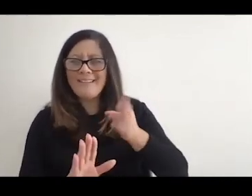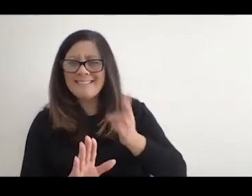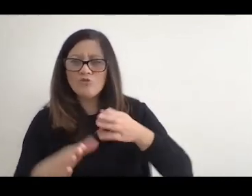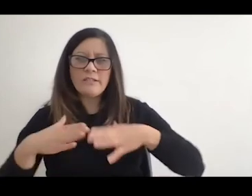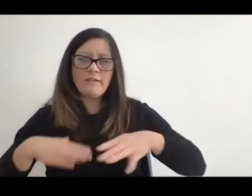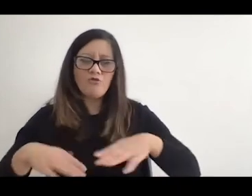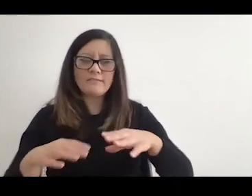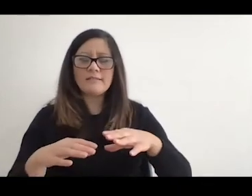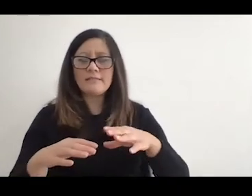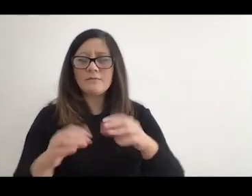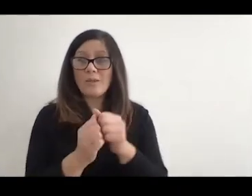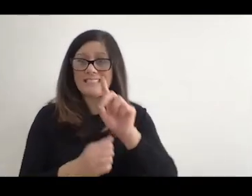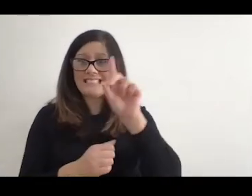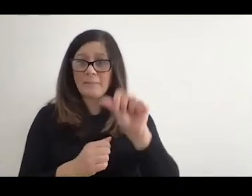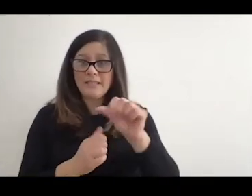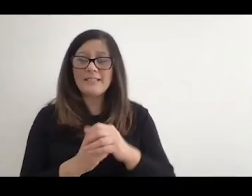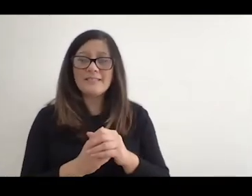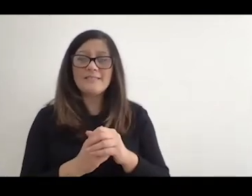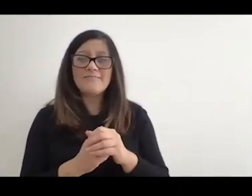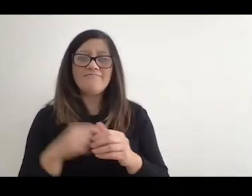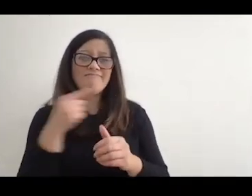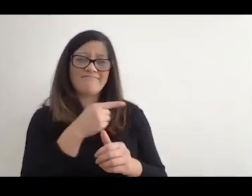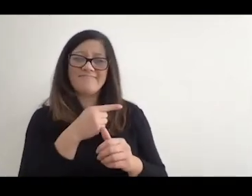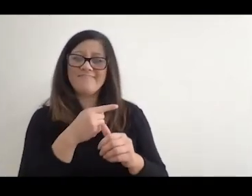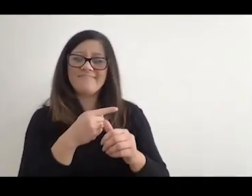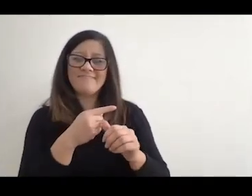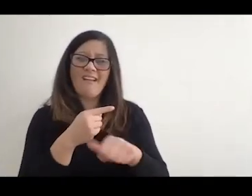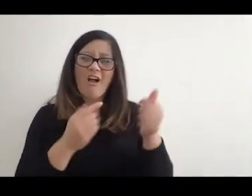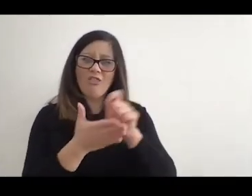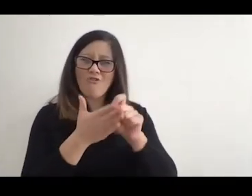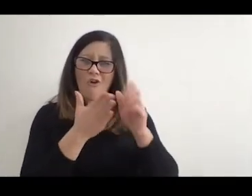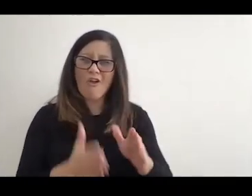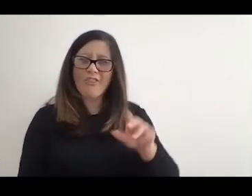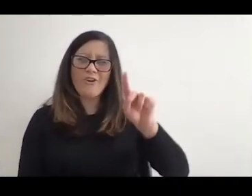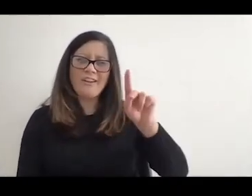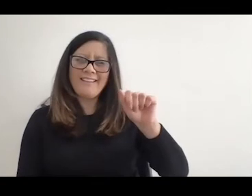and my coauthor has found, Kate has found just some incredible incredible